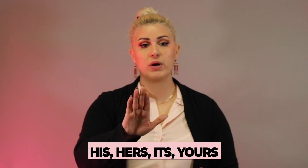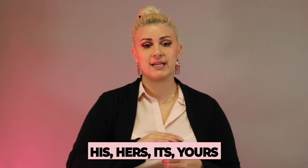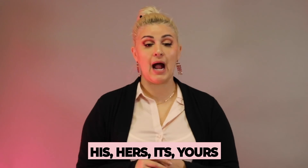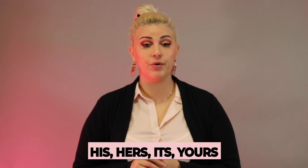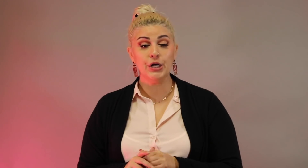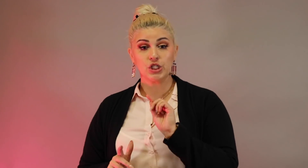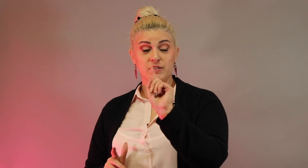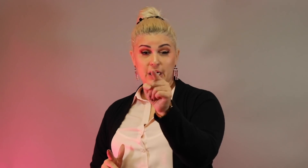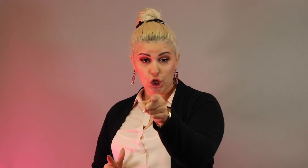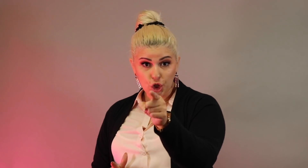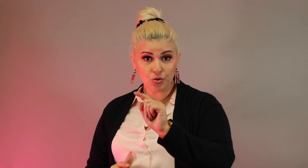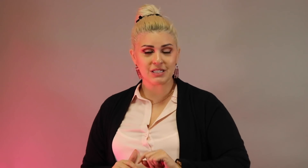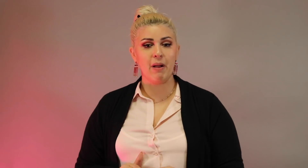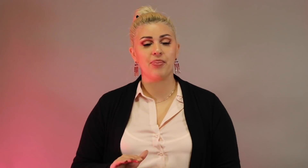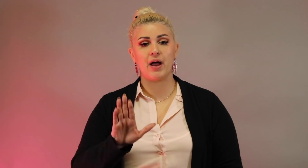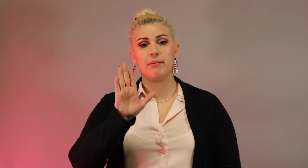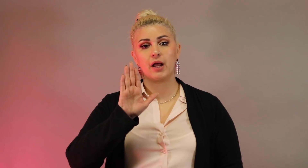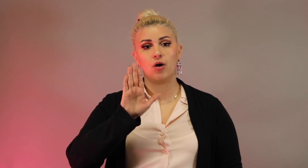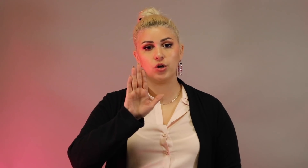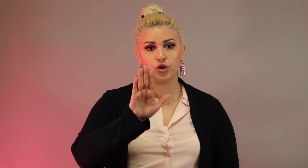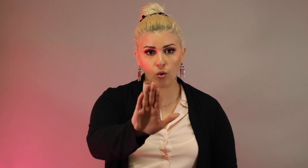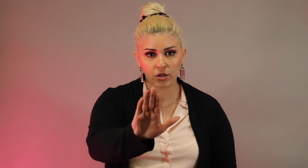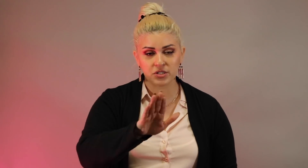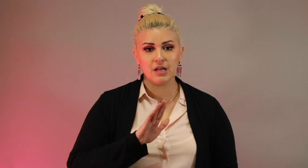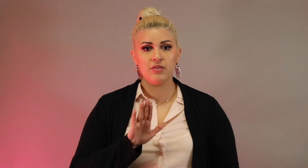and I'm gonna point it out. So I'm talking to you, Samantha, I'm gonna go, yours.